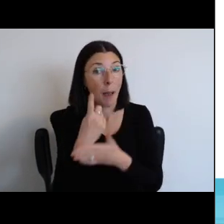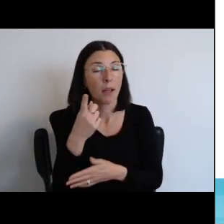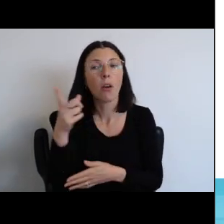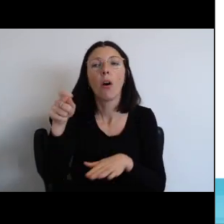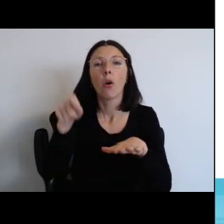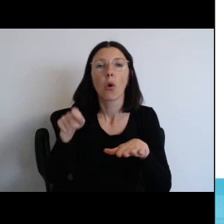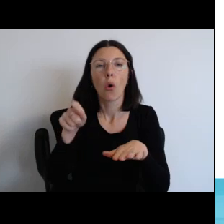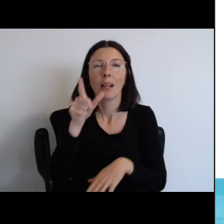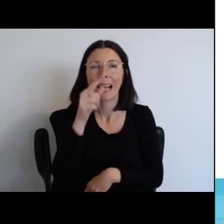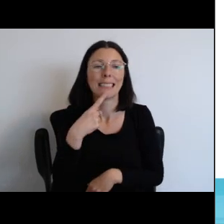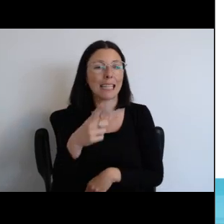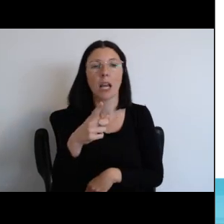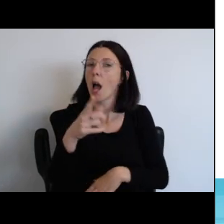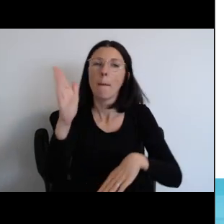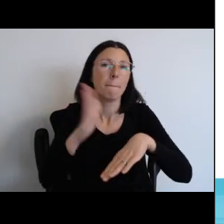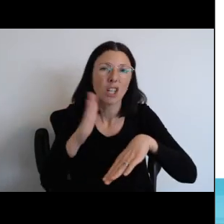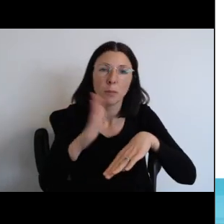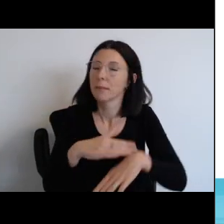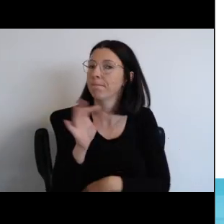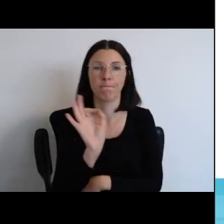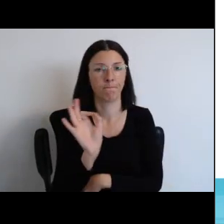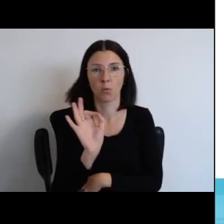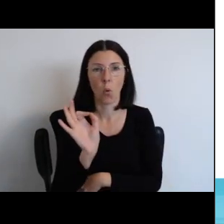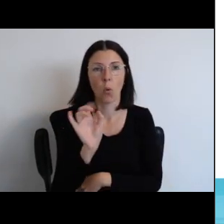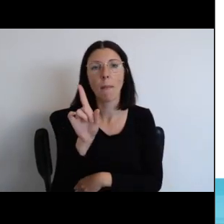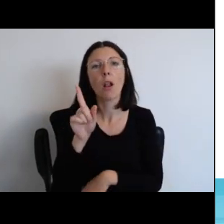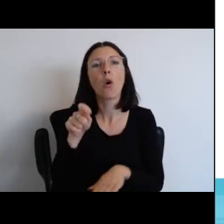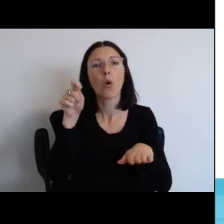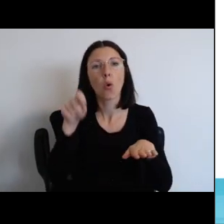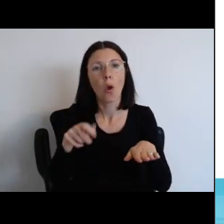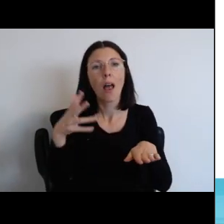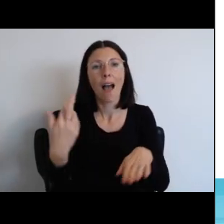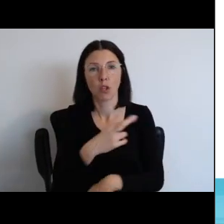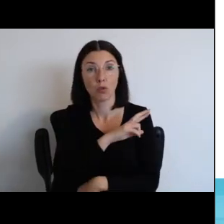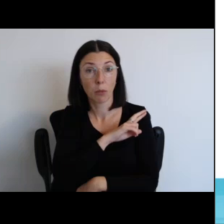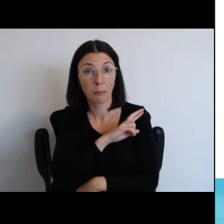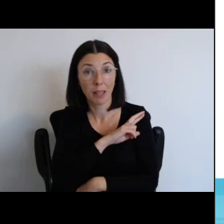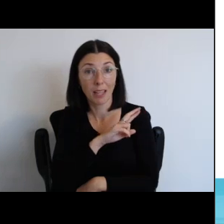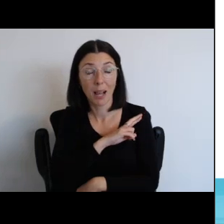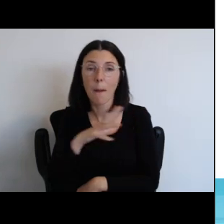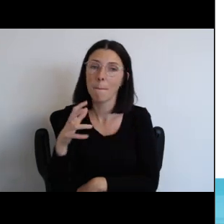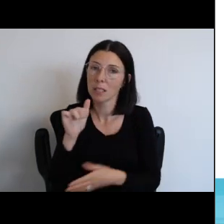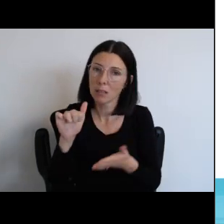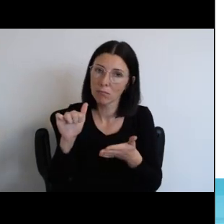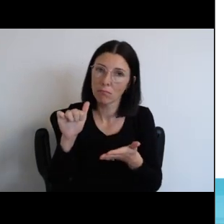for that but the court does have an obligation to properly explain the order to that person to